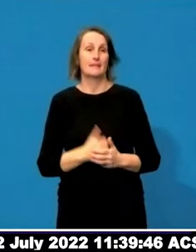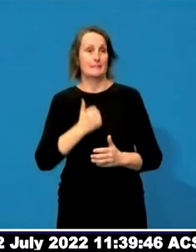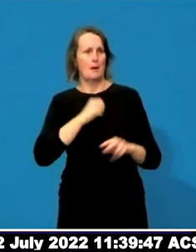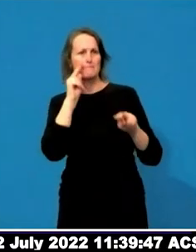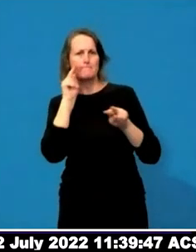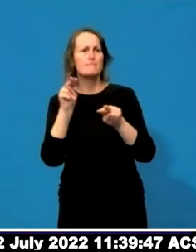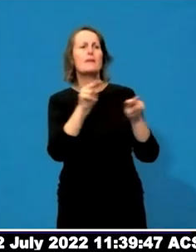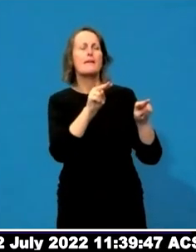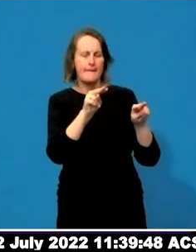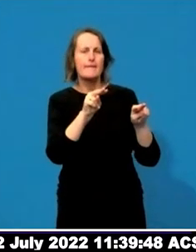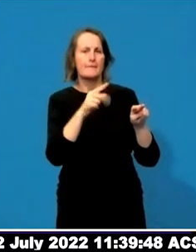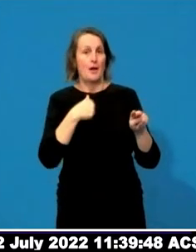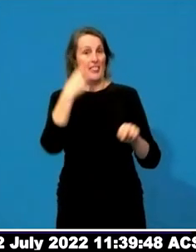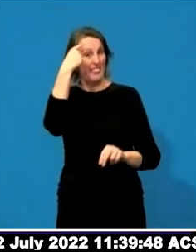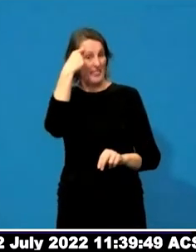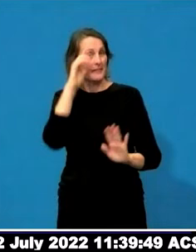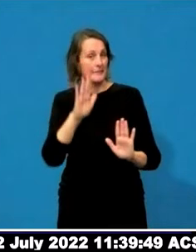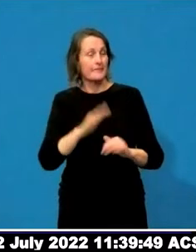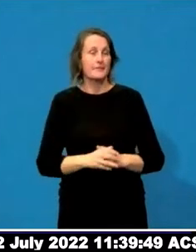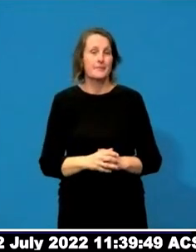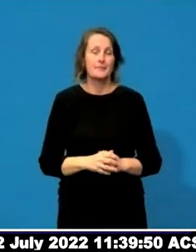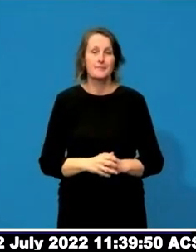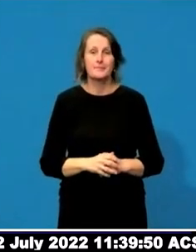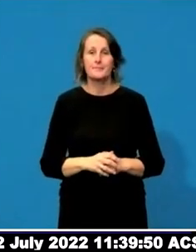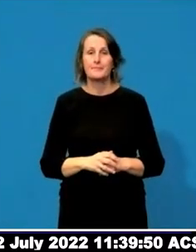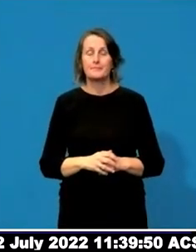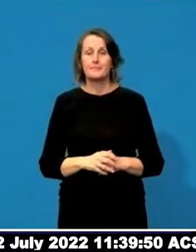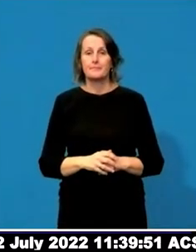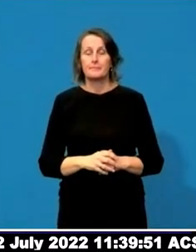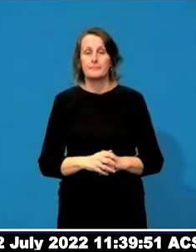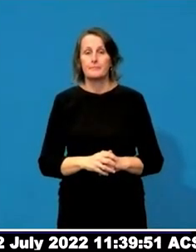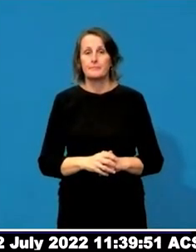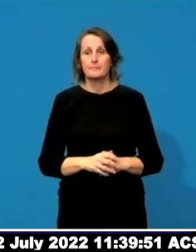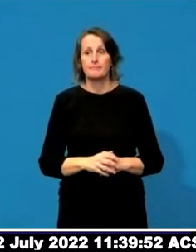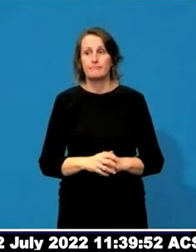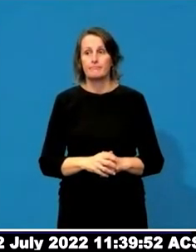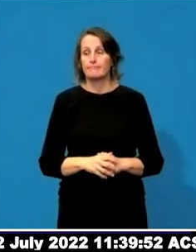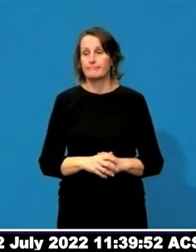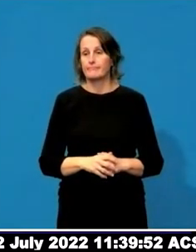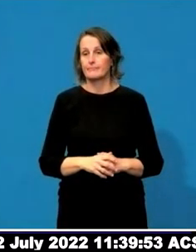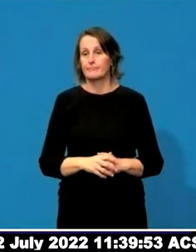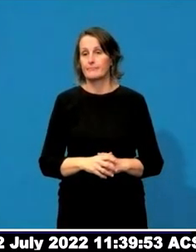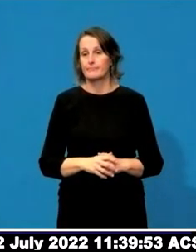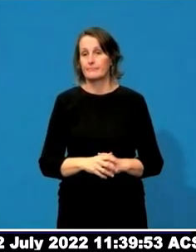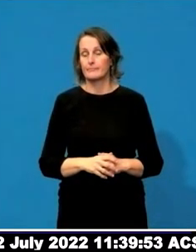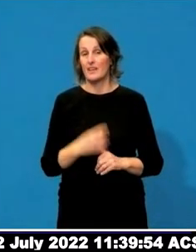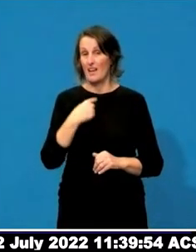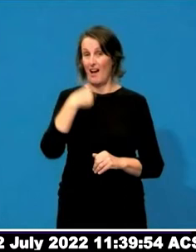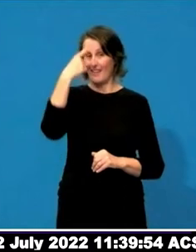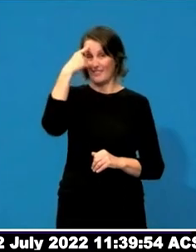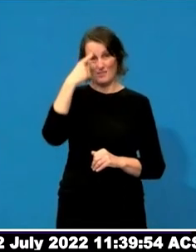but the only option available to us is partnerships and promoting partnerships